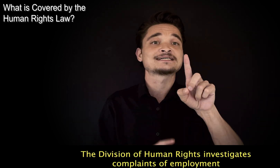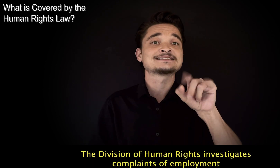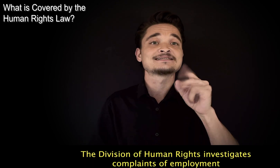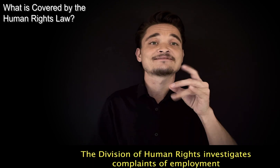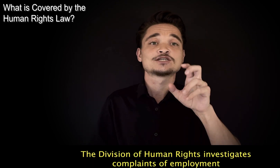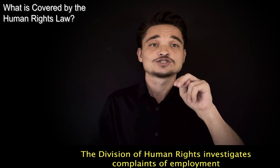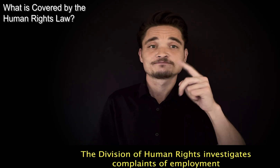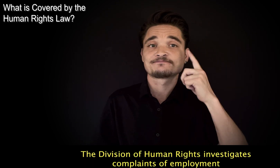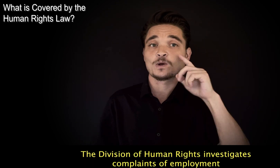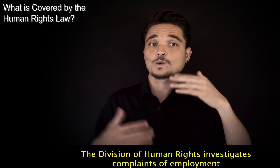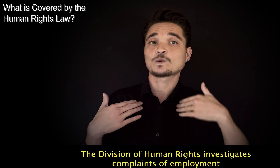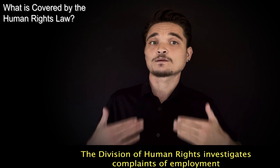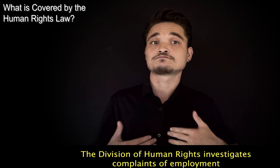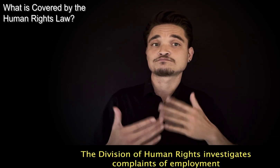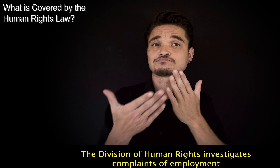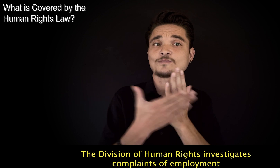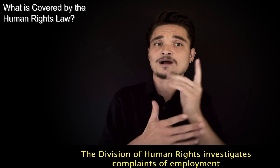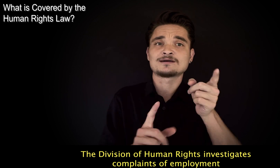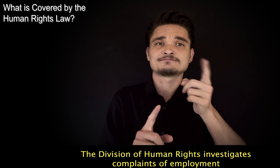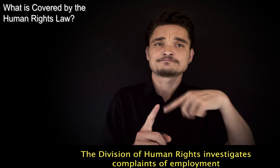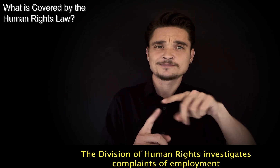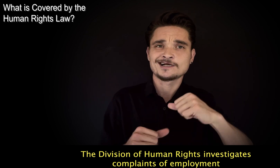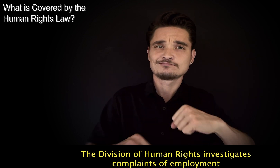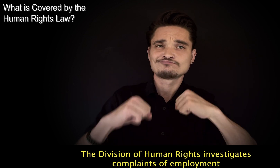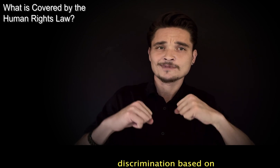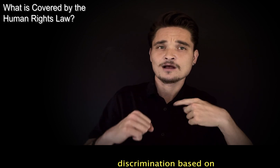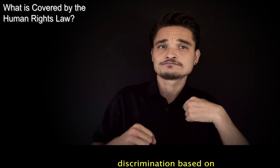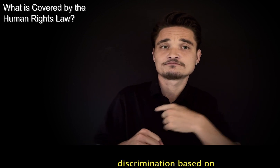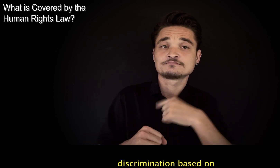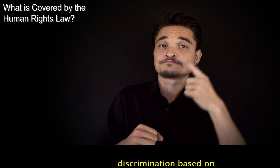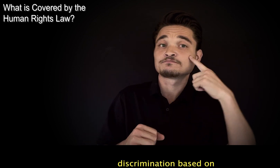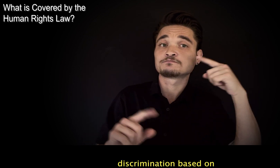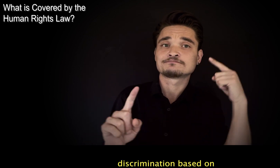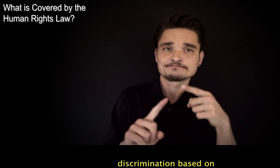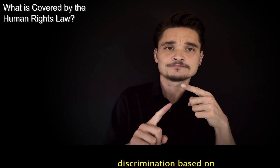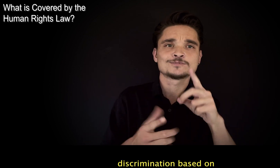The Division of Human Rights investigates complaints of employment discrimination based on